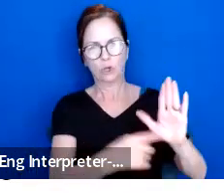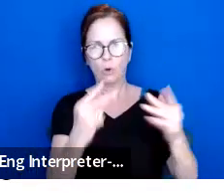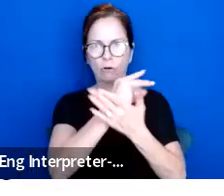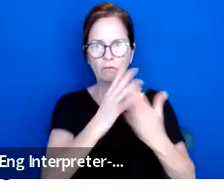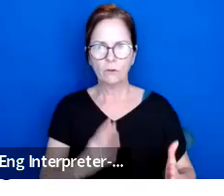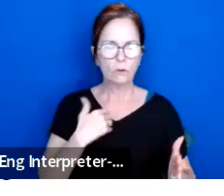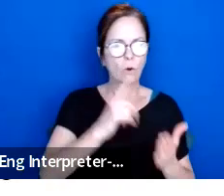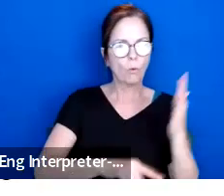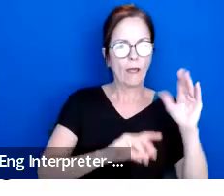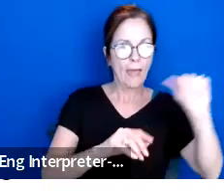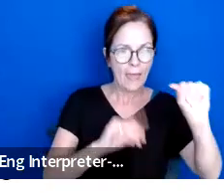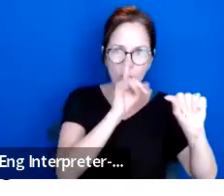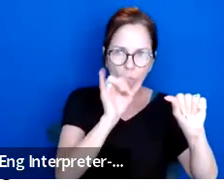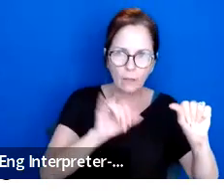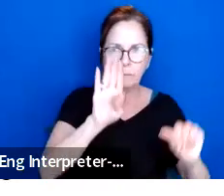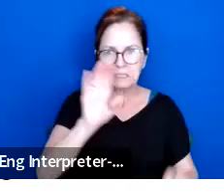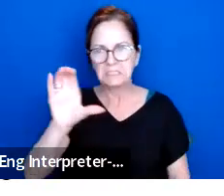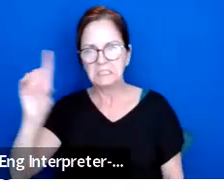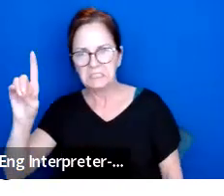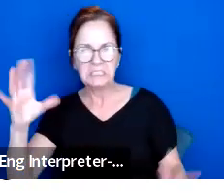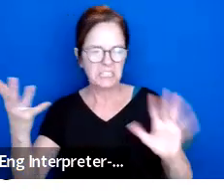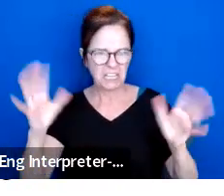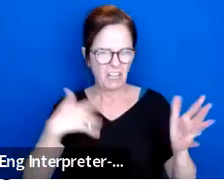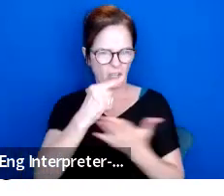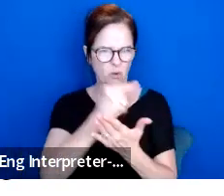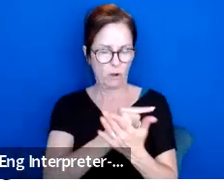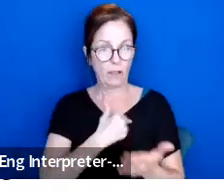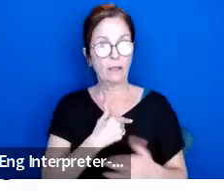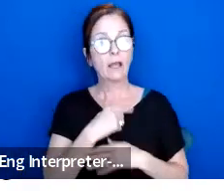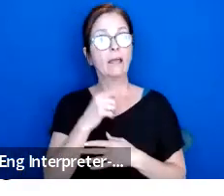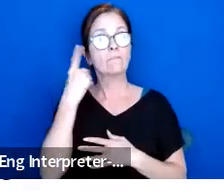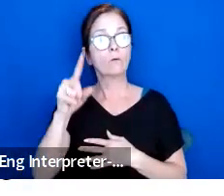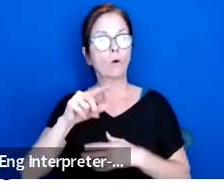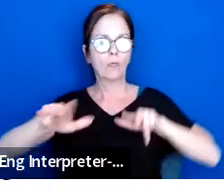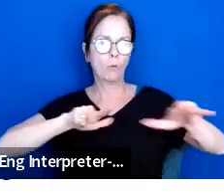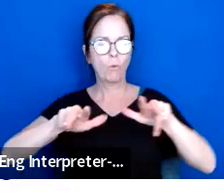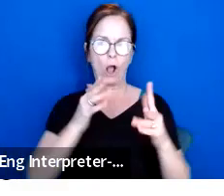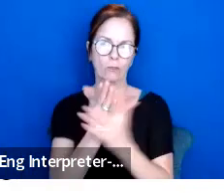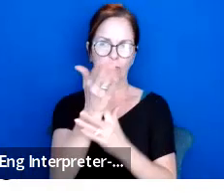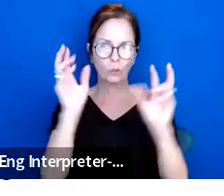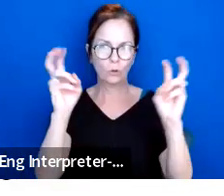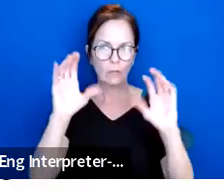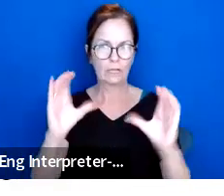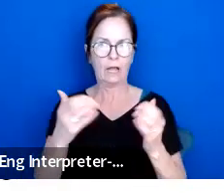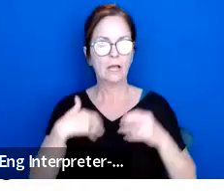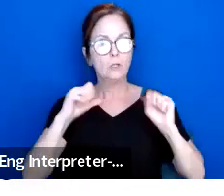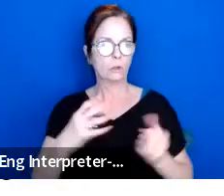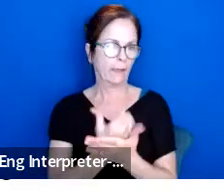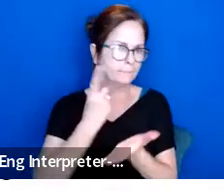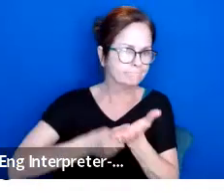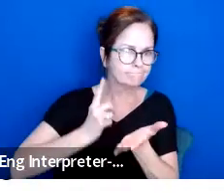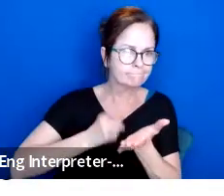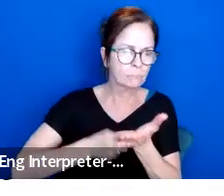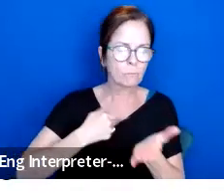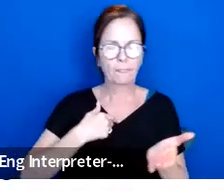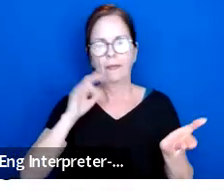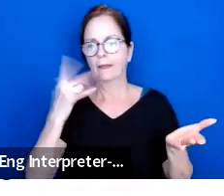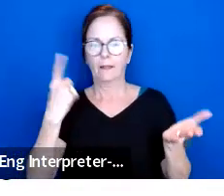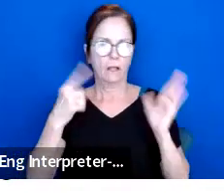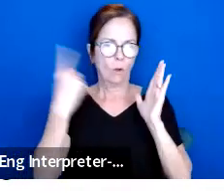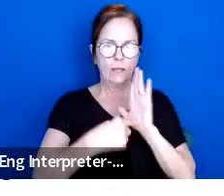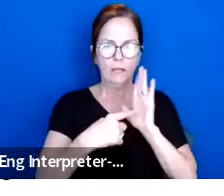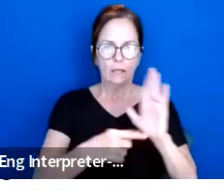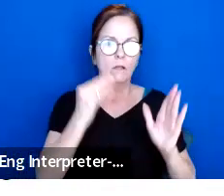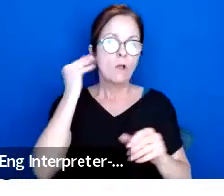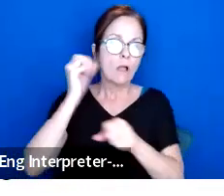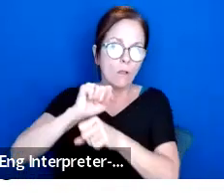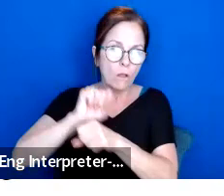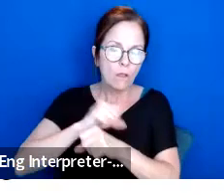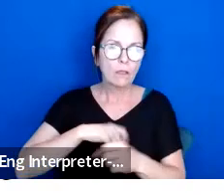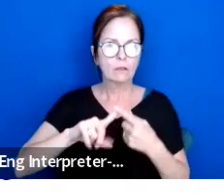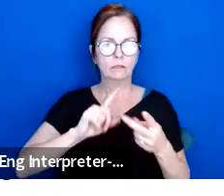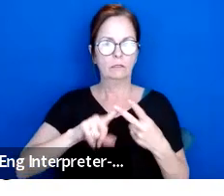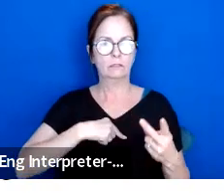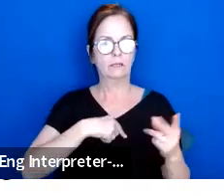You can talk about. Okay, so here's an example of an assignment. Here's some sample feedback for you to look at.